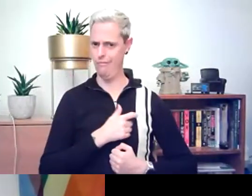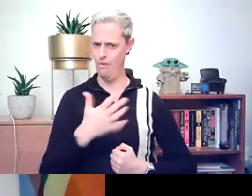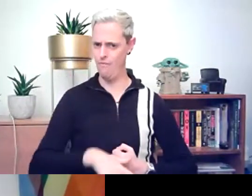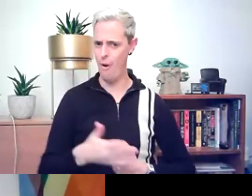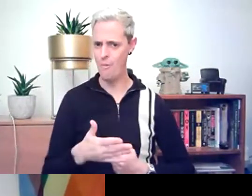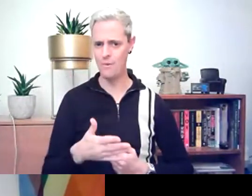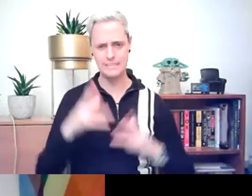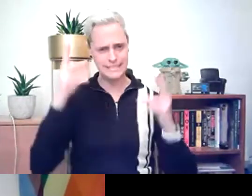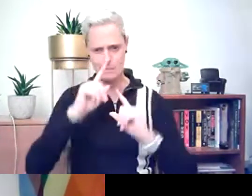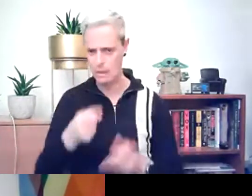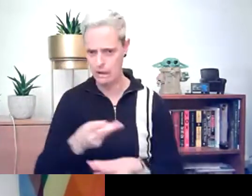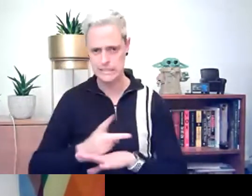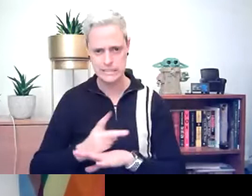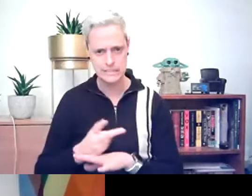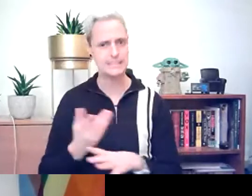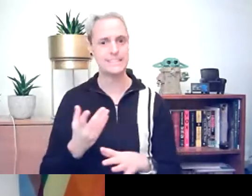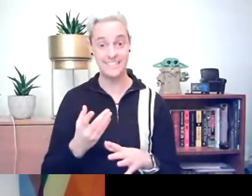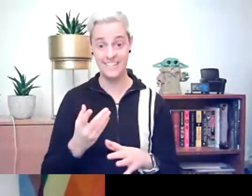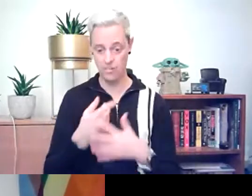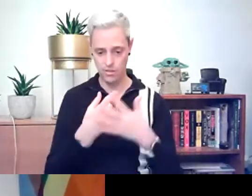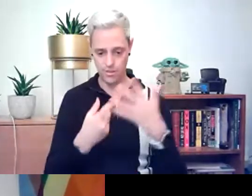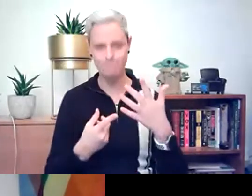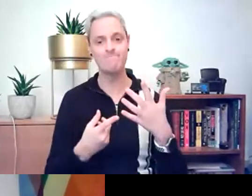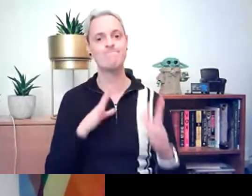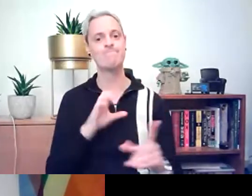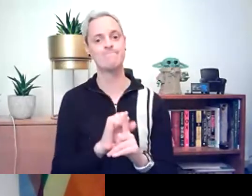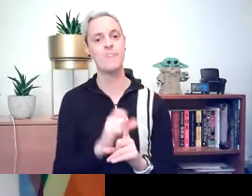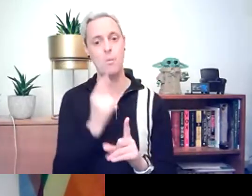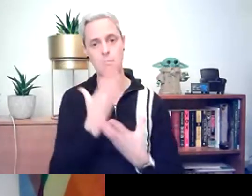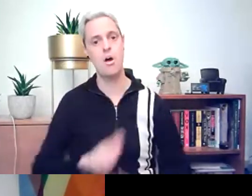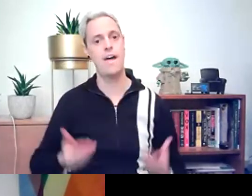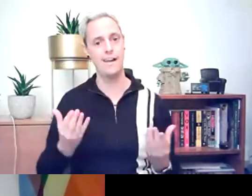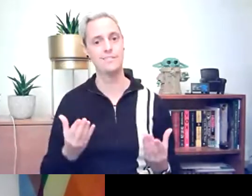can can be really difficult. 18:41:30 And oftentimes, we are positioned